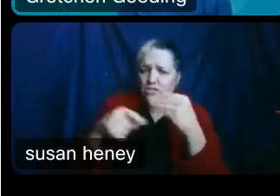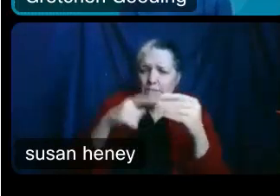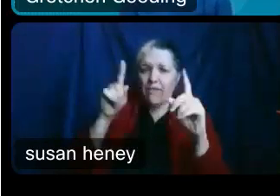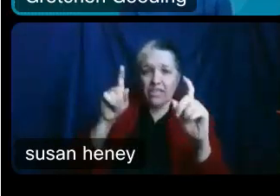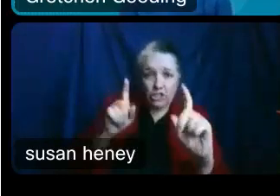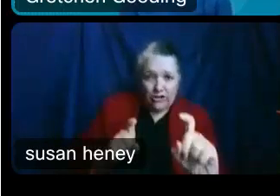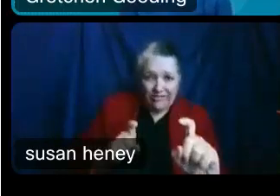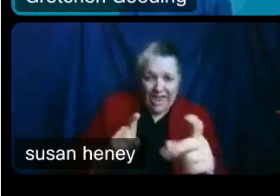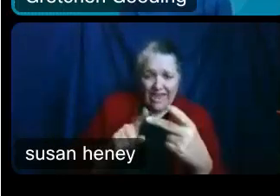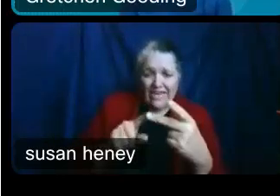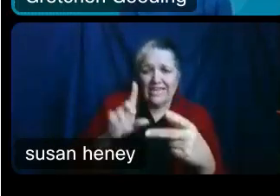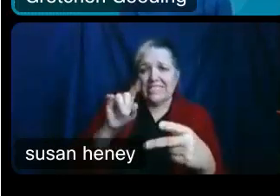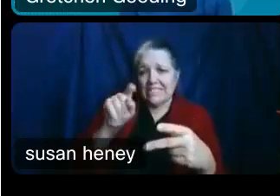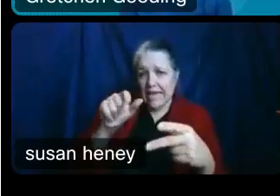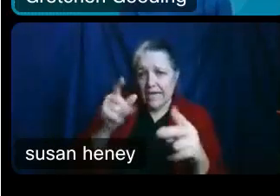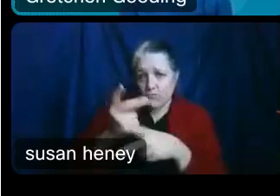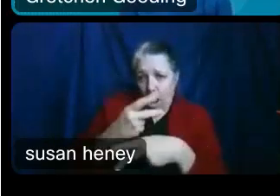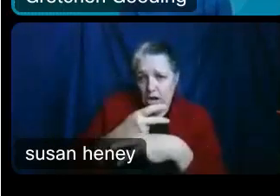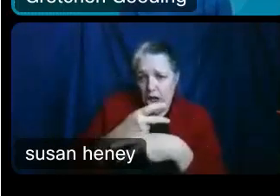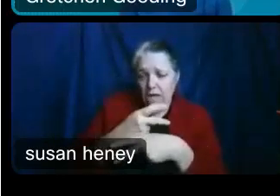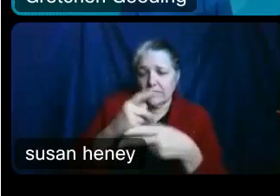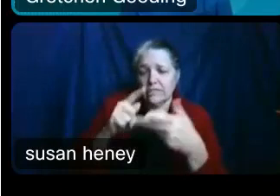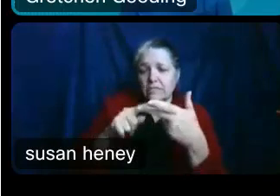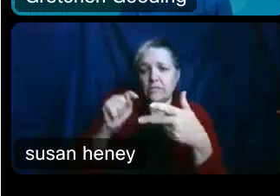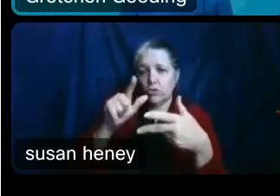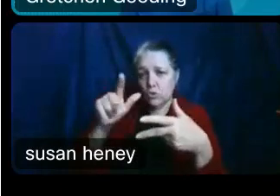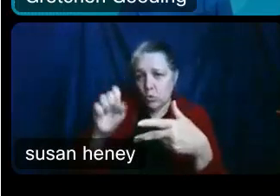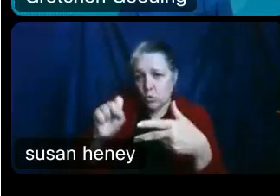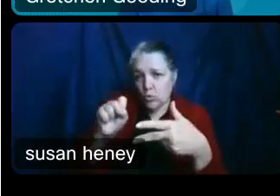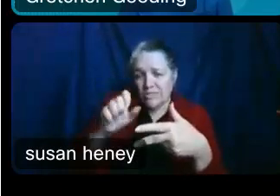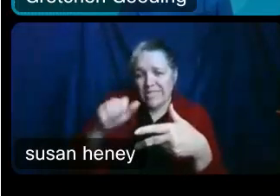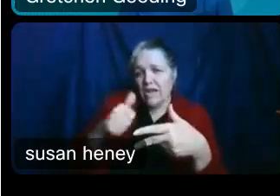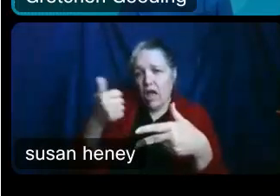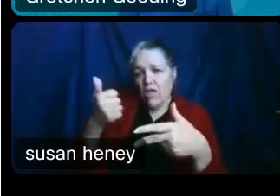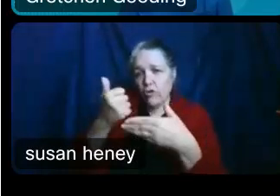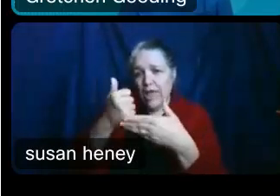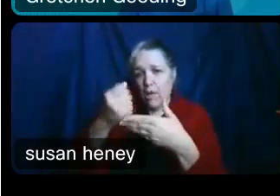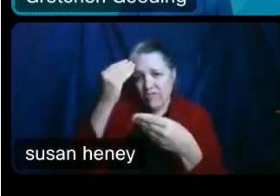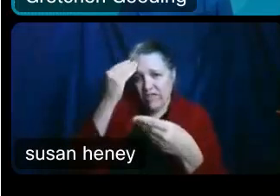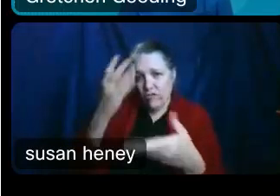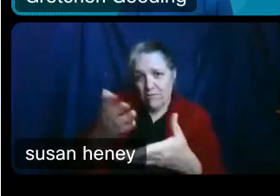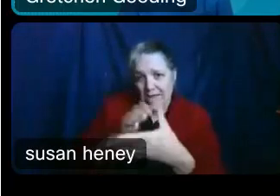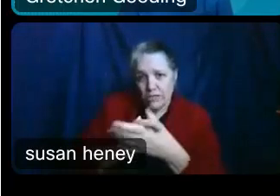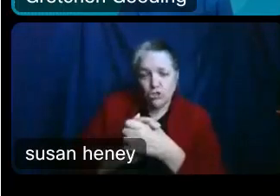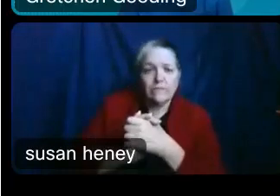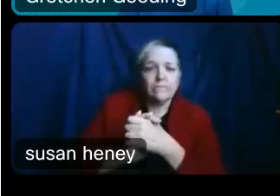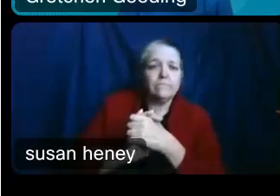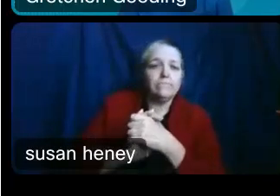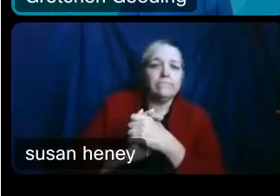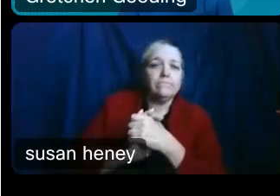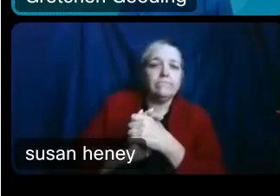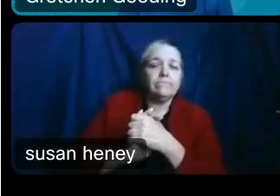the data products, tools for data users and other helpful information.